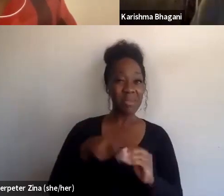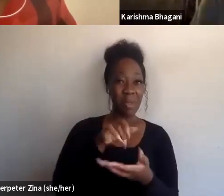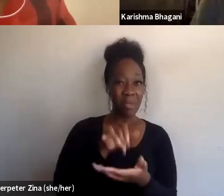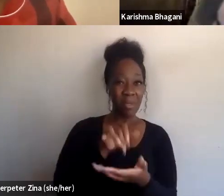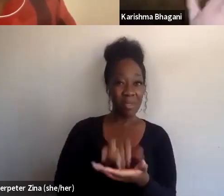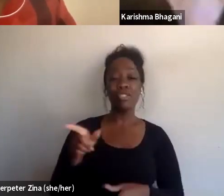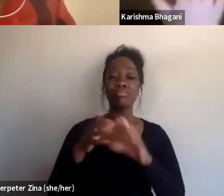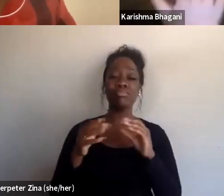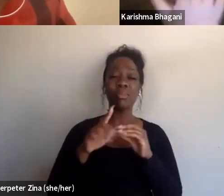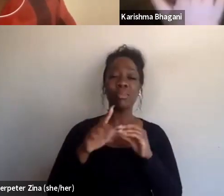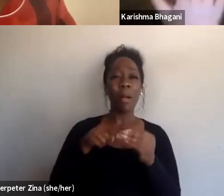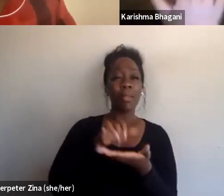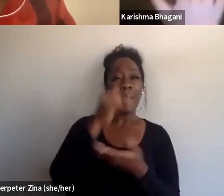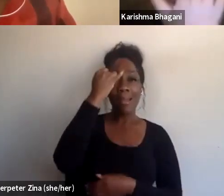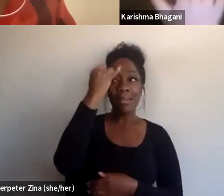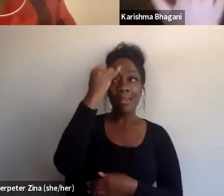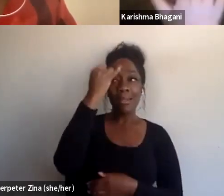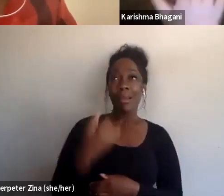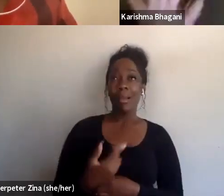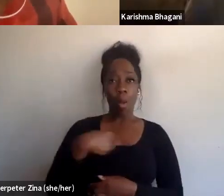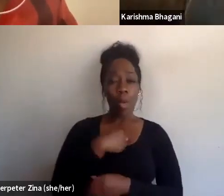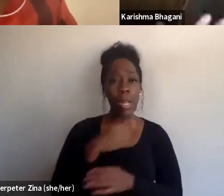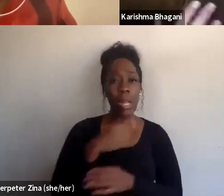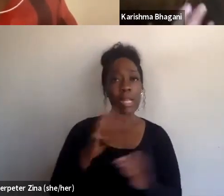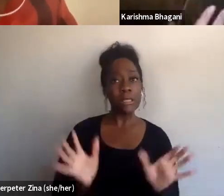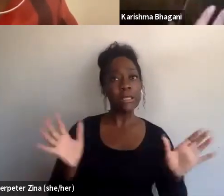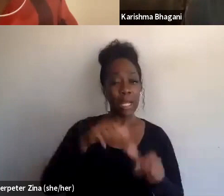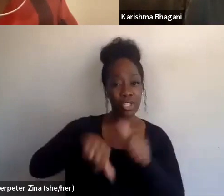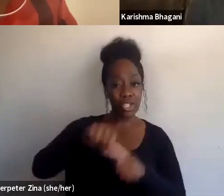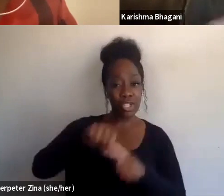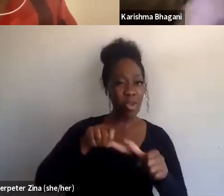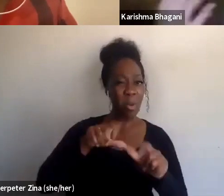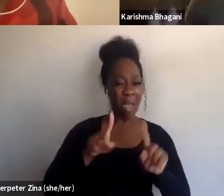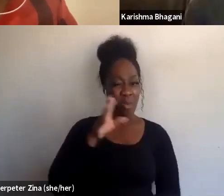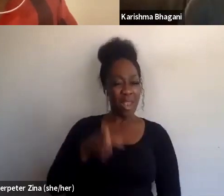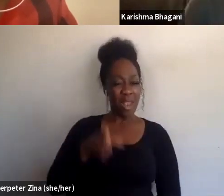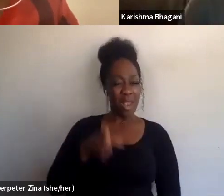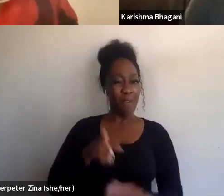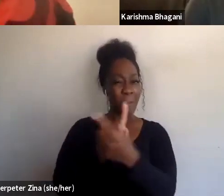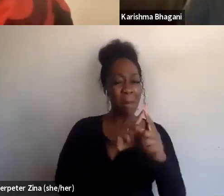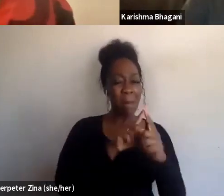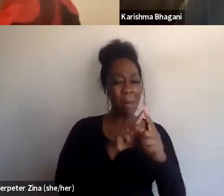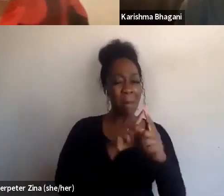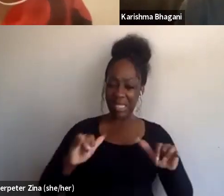about this idea of us being pushing each other along even though we've never met it feels like we're family in a community and trying to understand each other's practice.